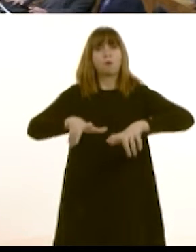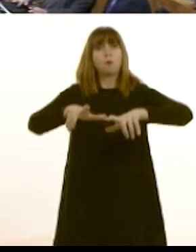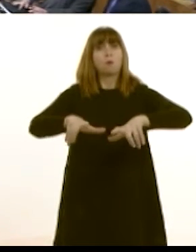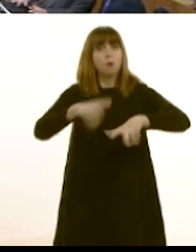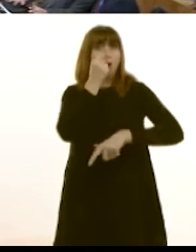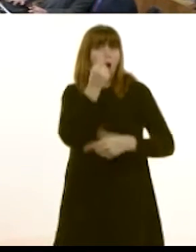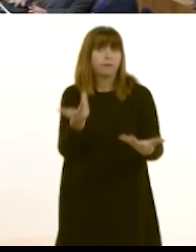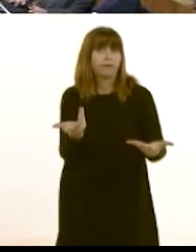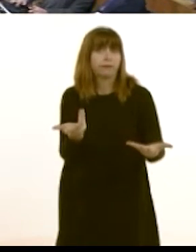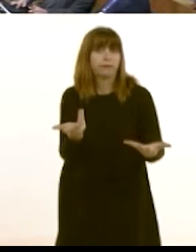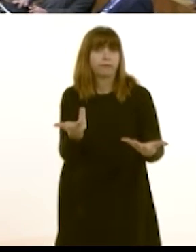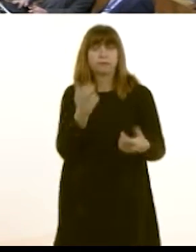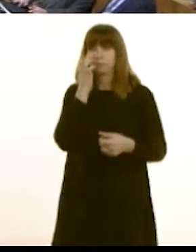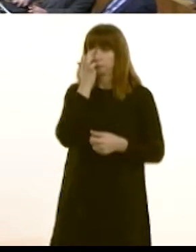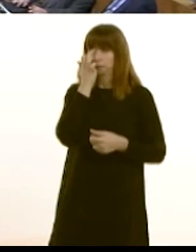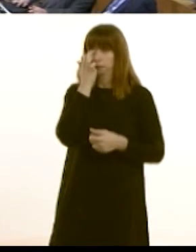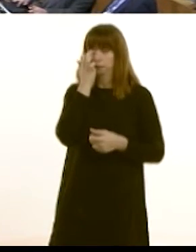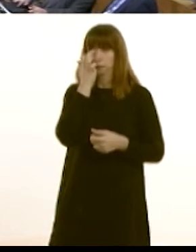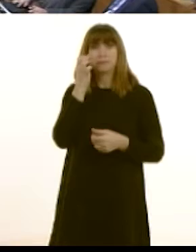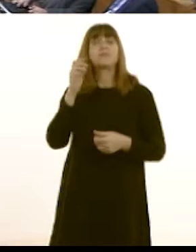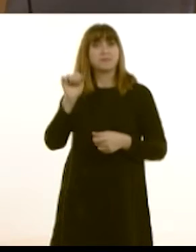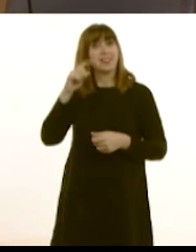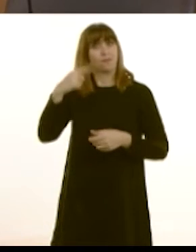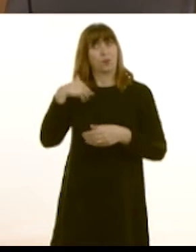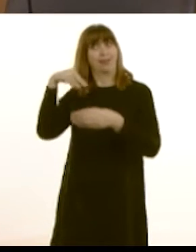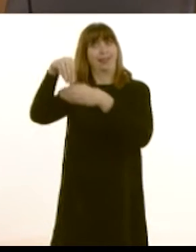Carwyn Jones: Yes. It does depend, of course, on us being members of the European Union to access that money.